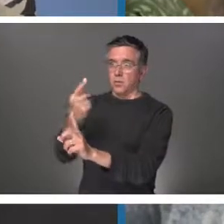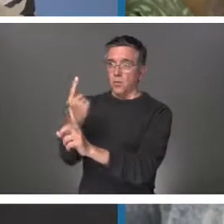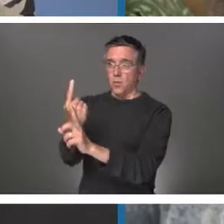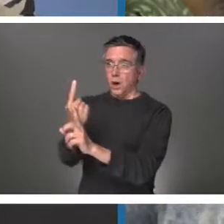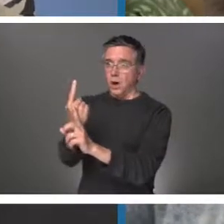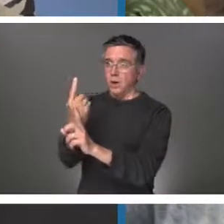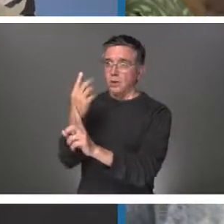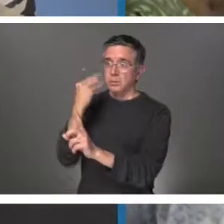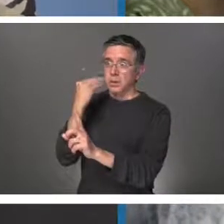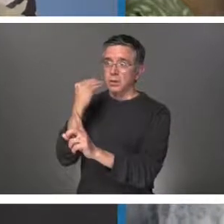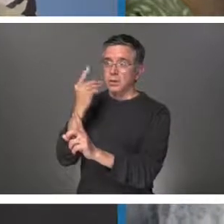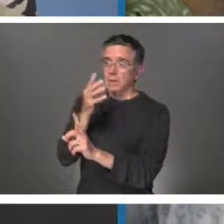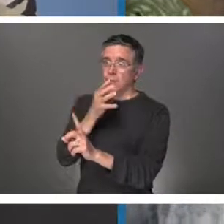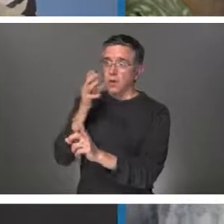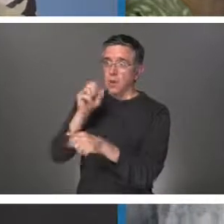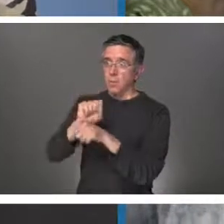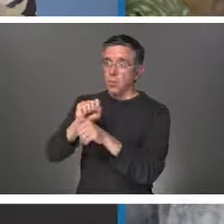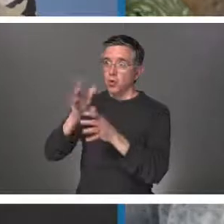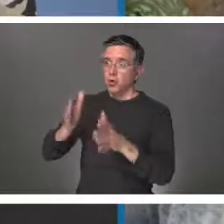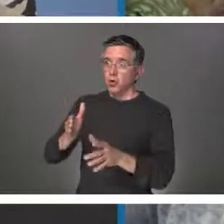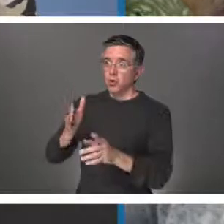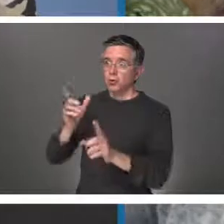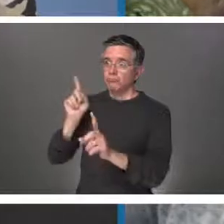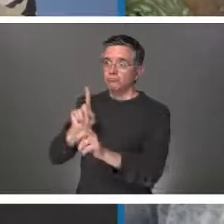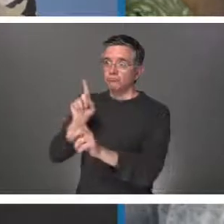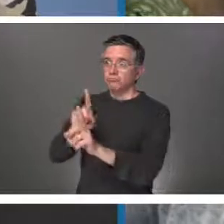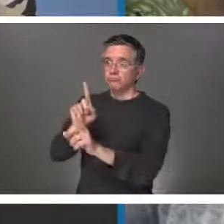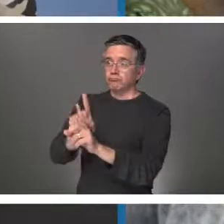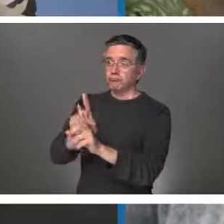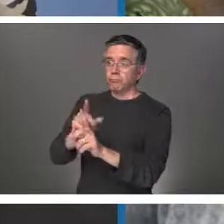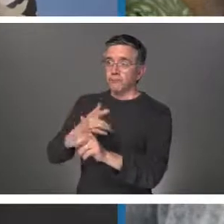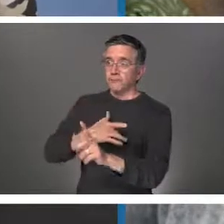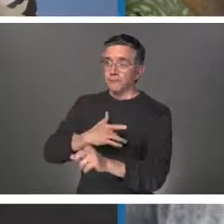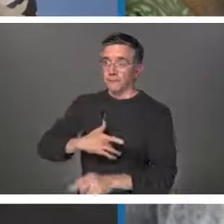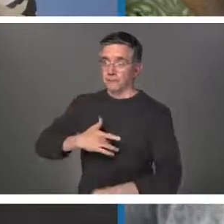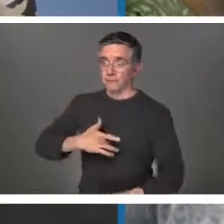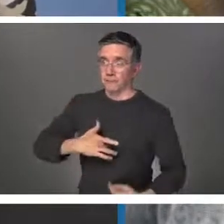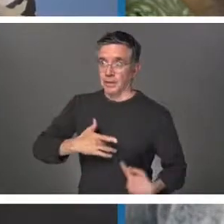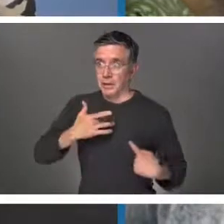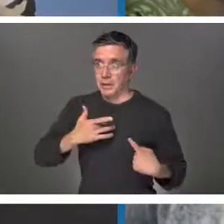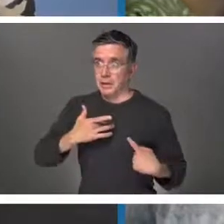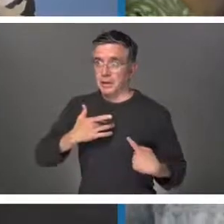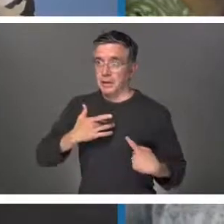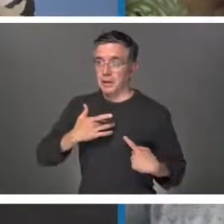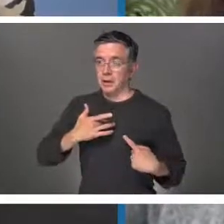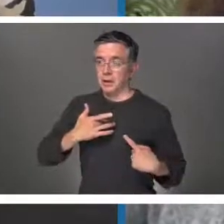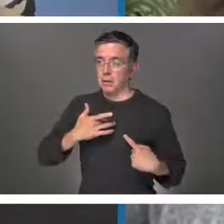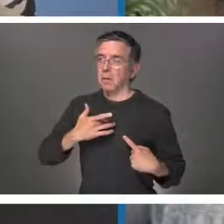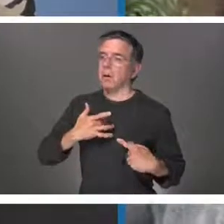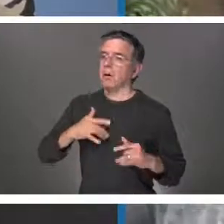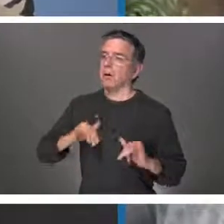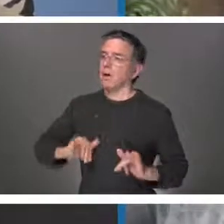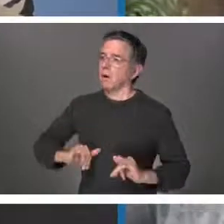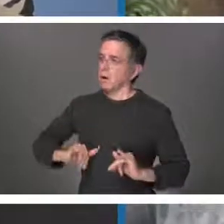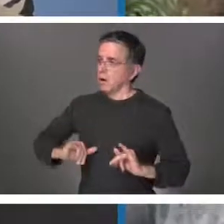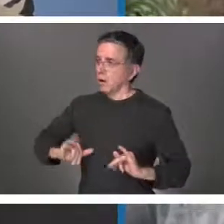walking through a clinic site and feeling that sense of belonging will bring five farmworkers